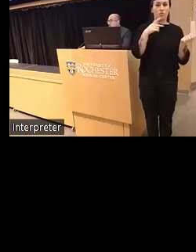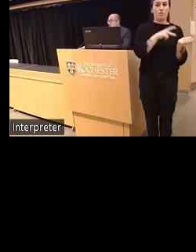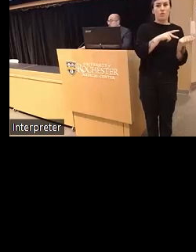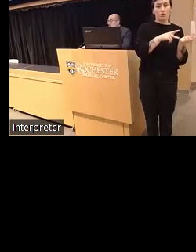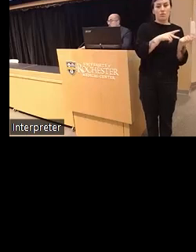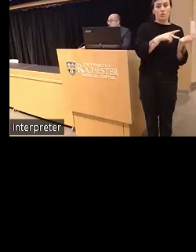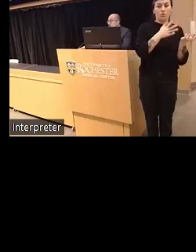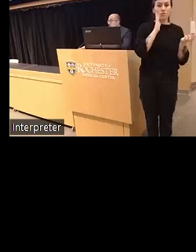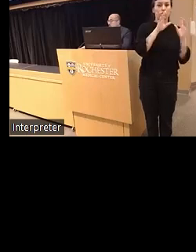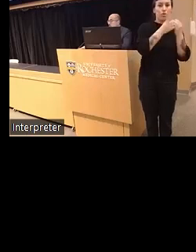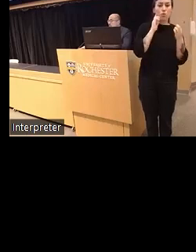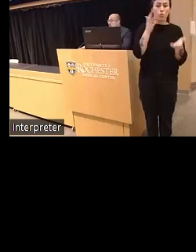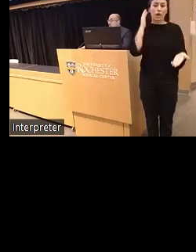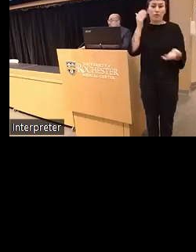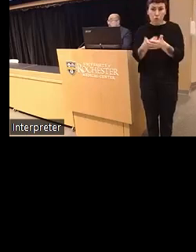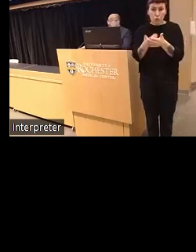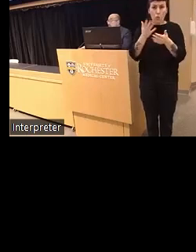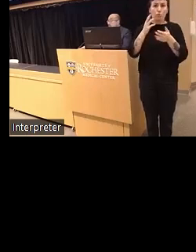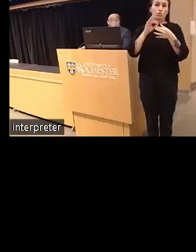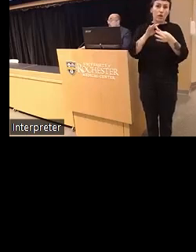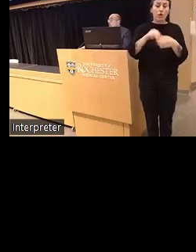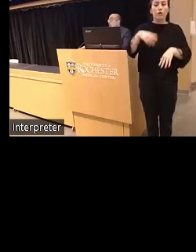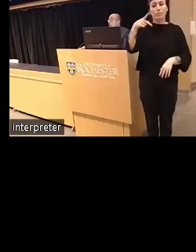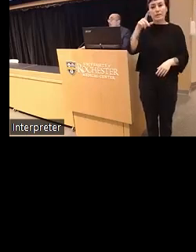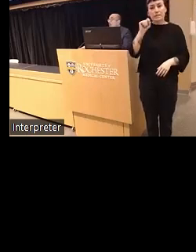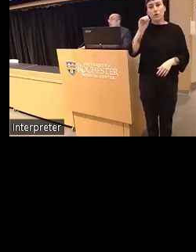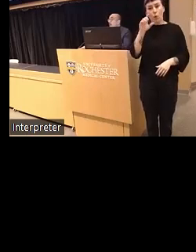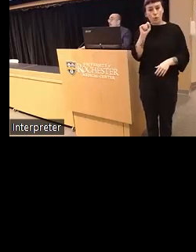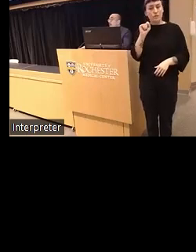close relationships with the physical therapist and occupational therapists who uh are part of